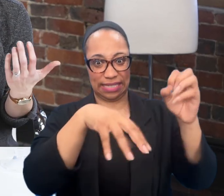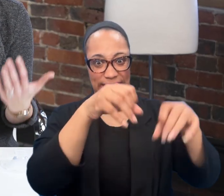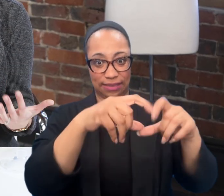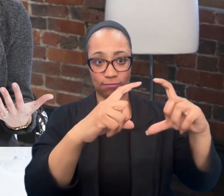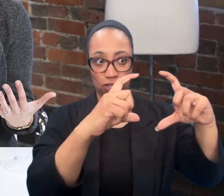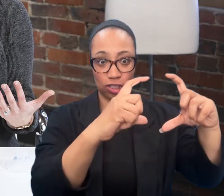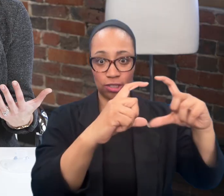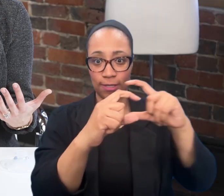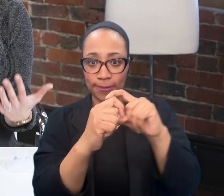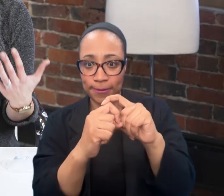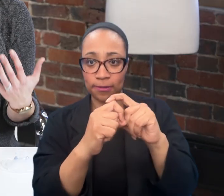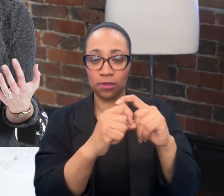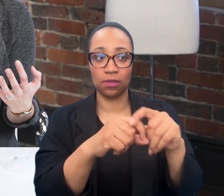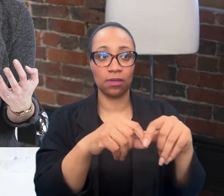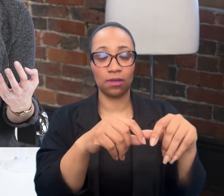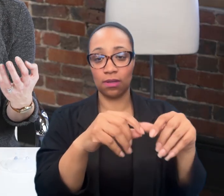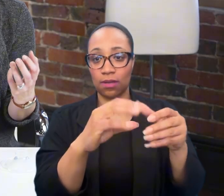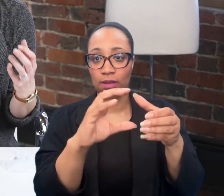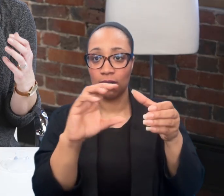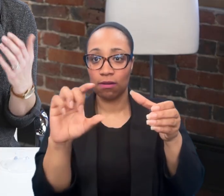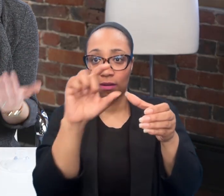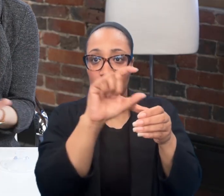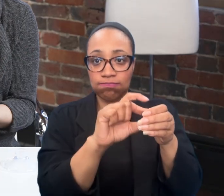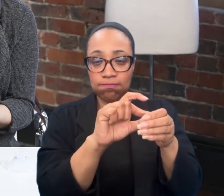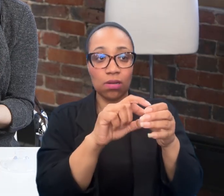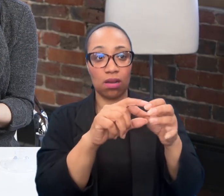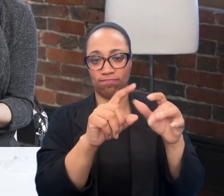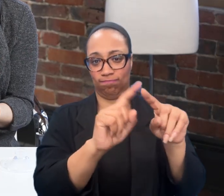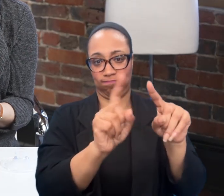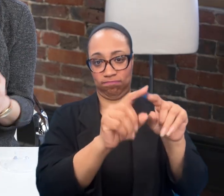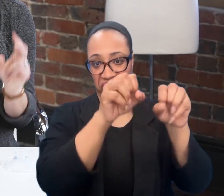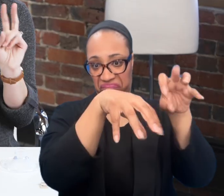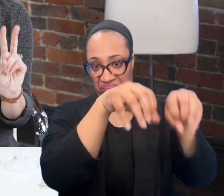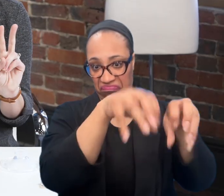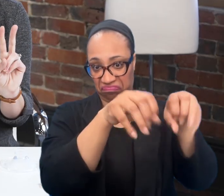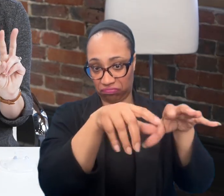for cleaning the parts you're going to wash them after each pumping session so if you pump twice